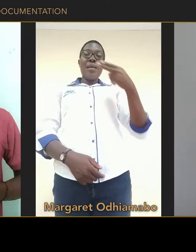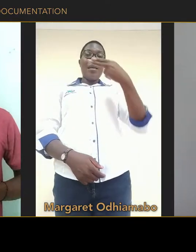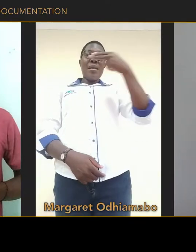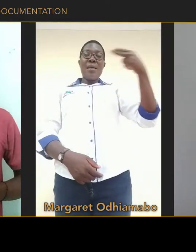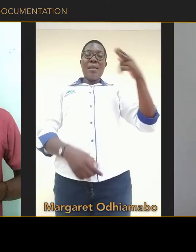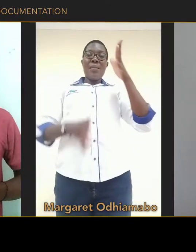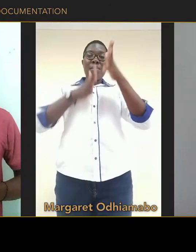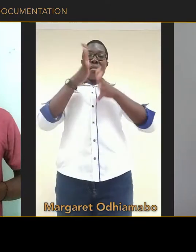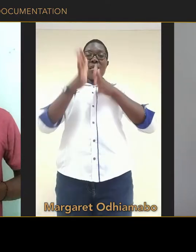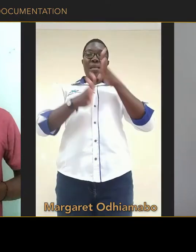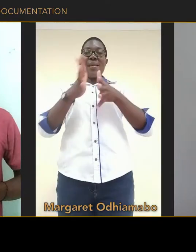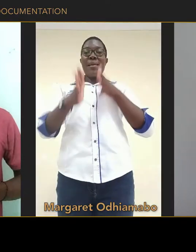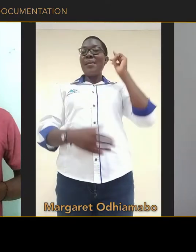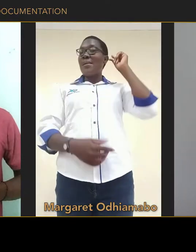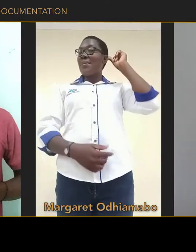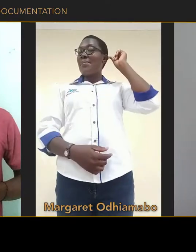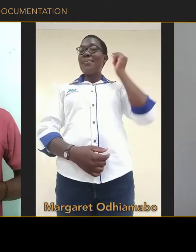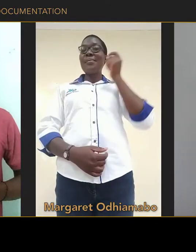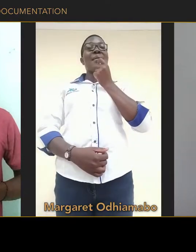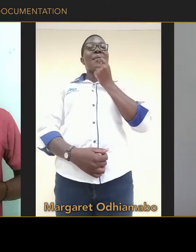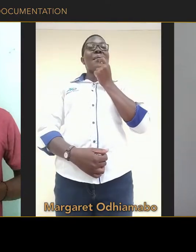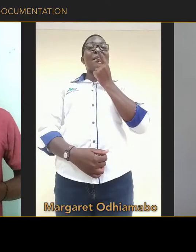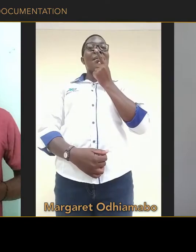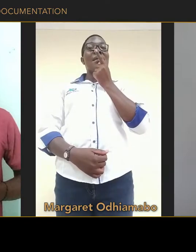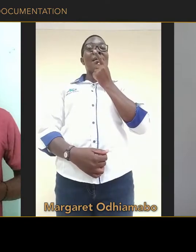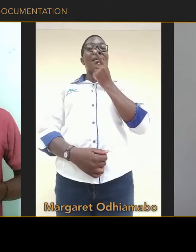This is my sign name.